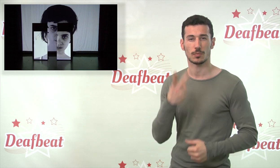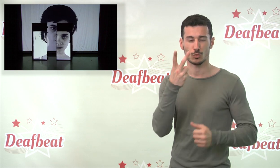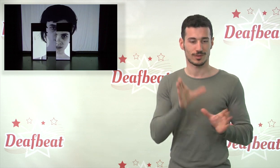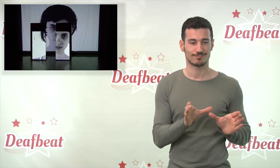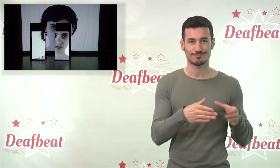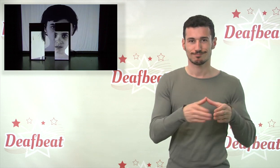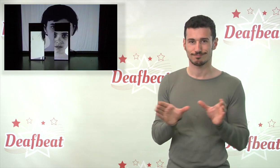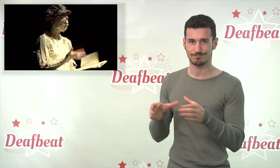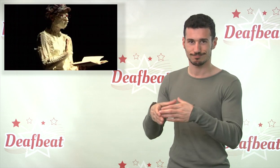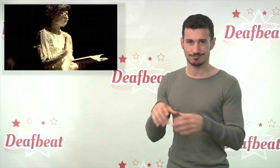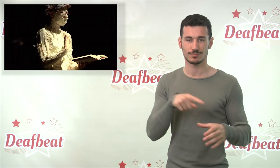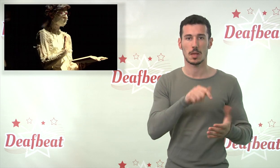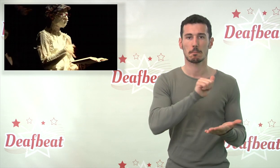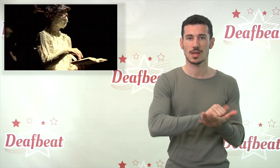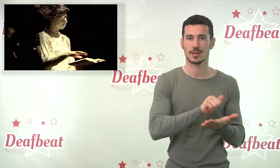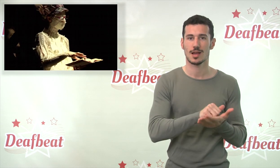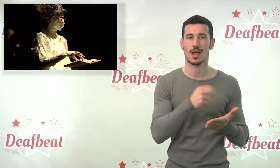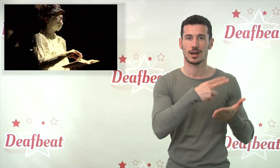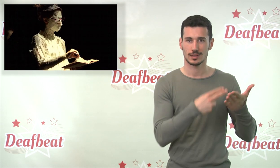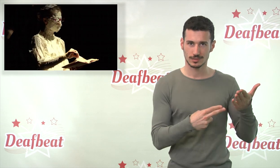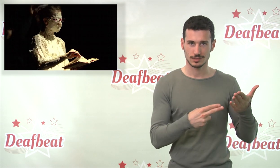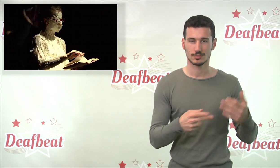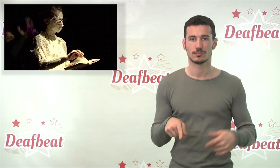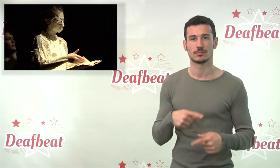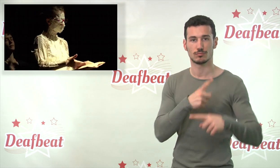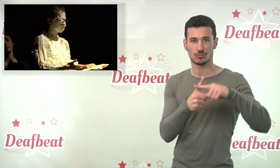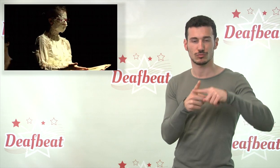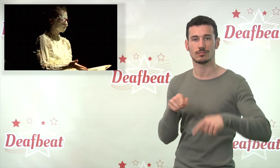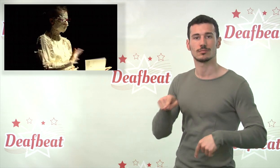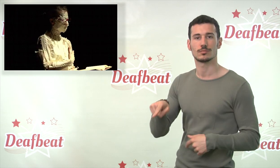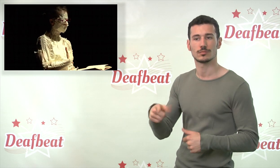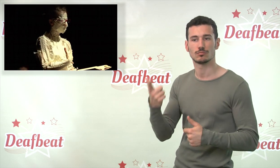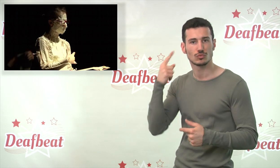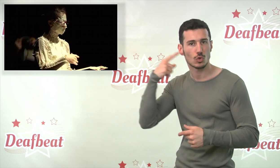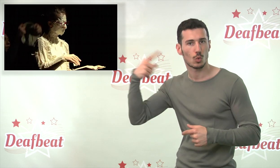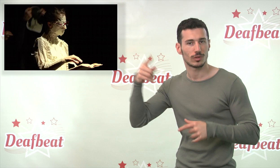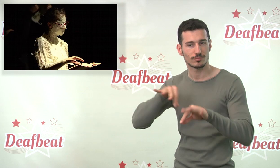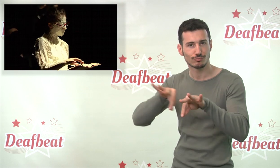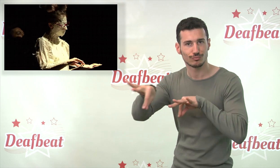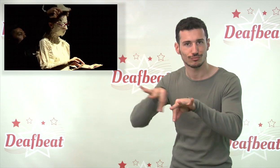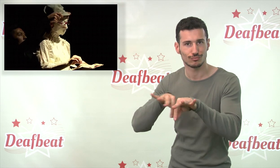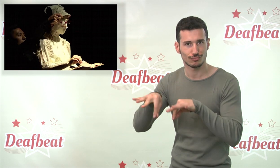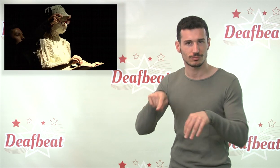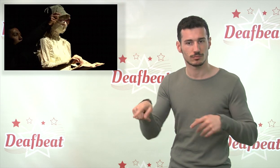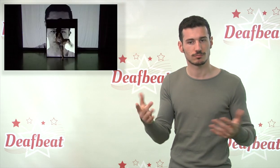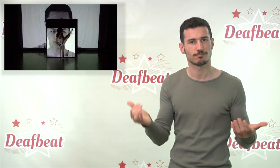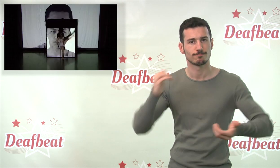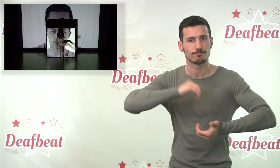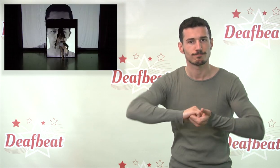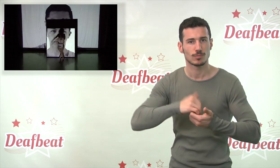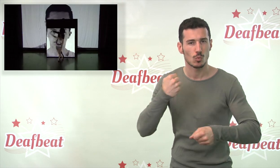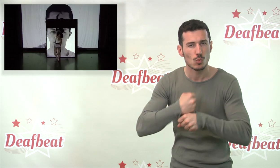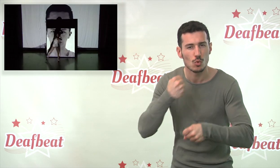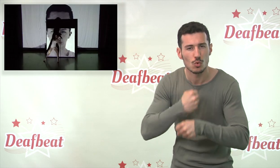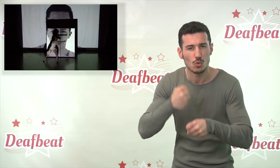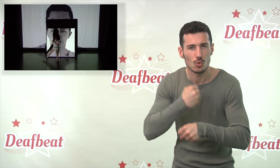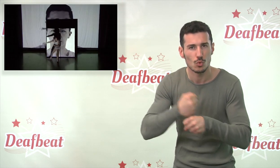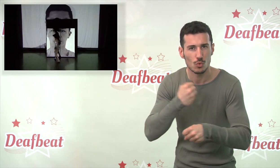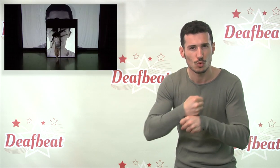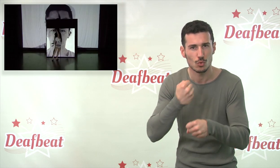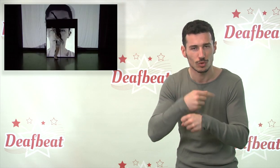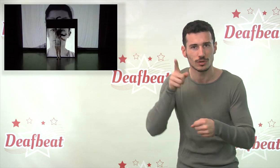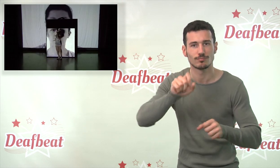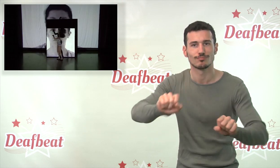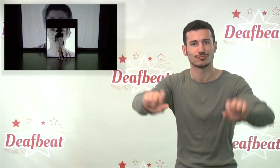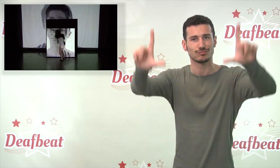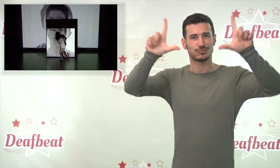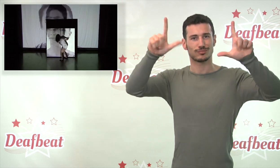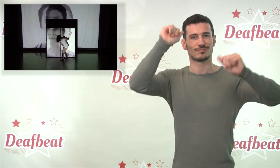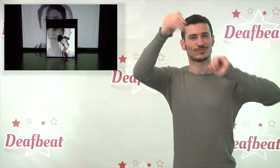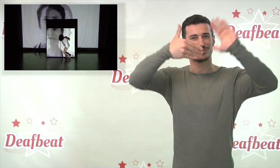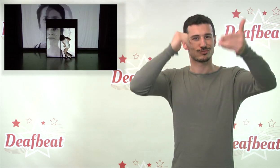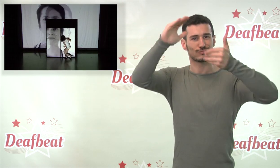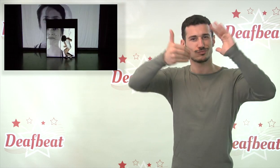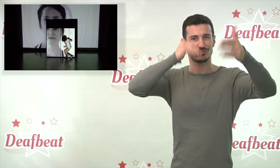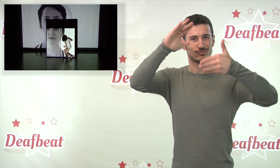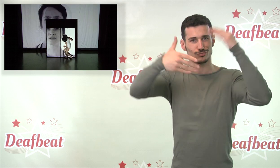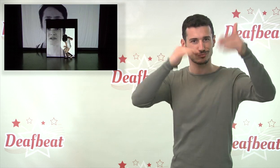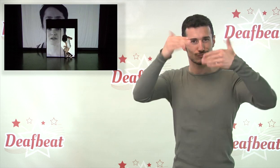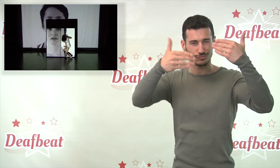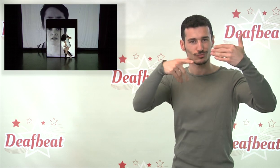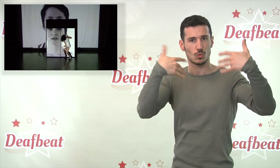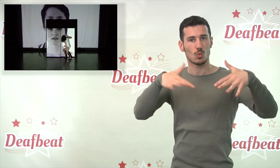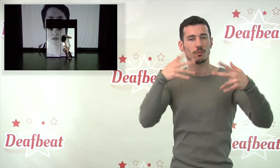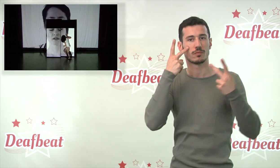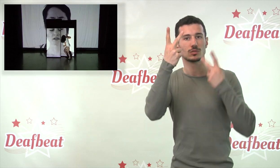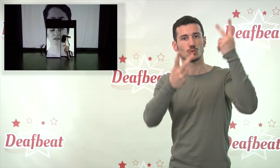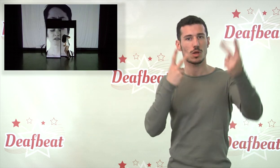A media artist and a sound designer work together to create images to accompany the dance